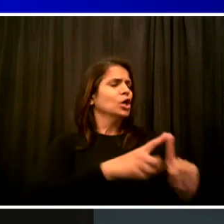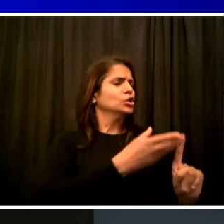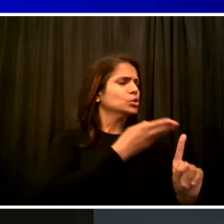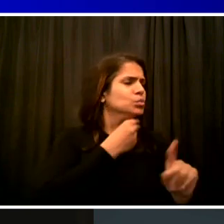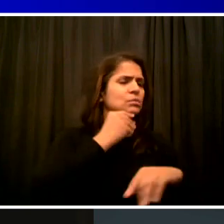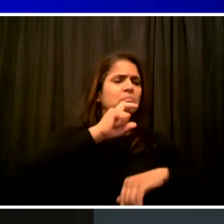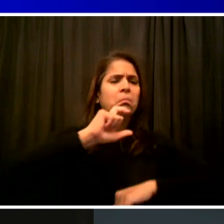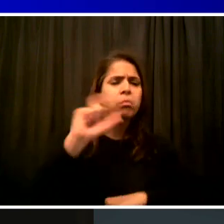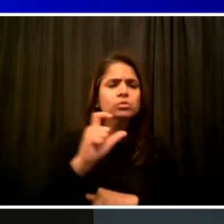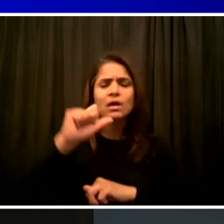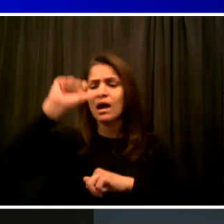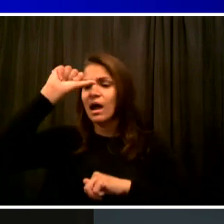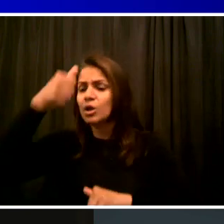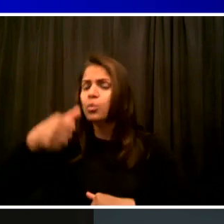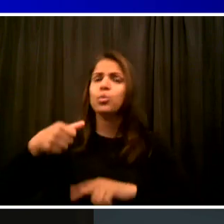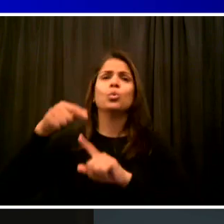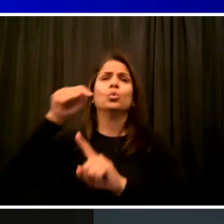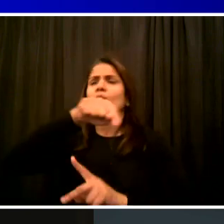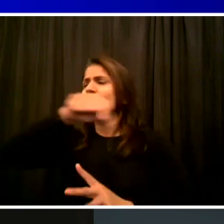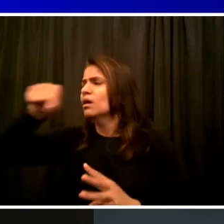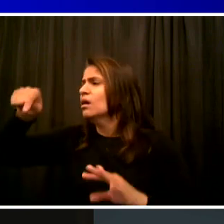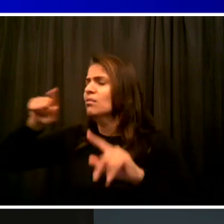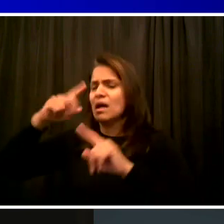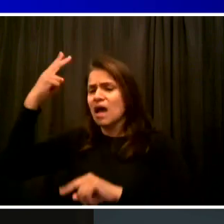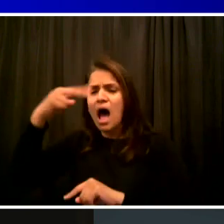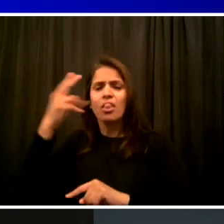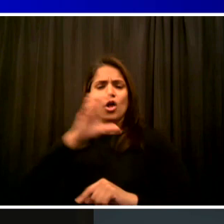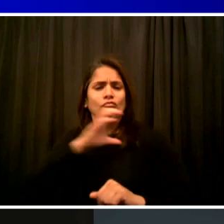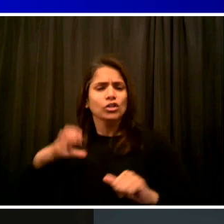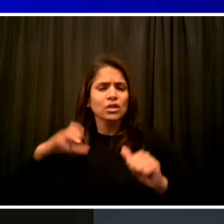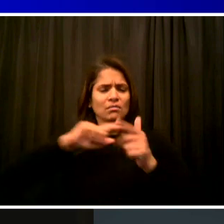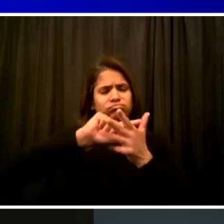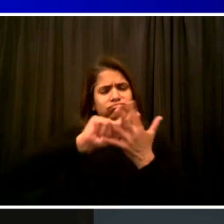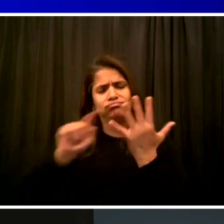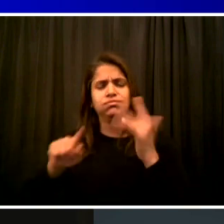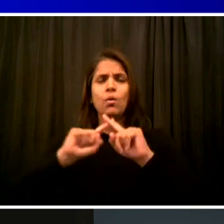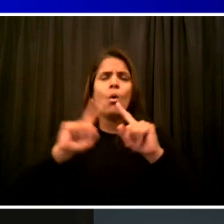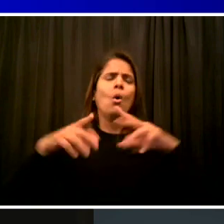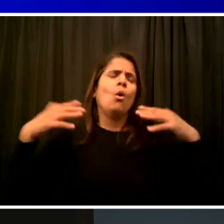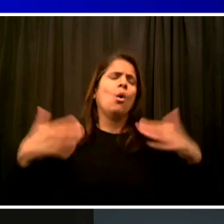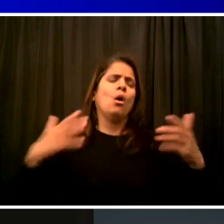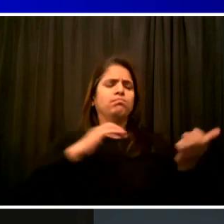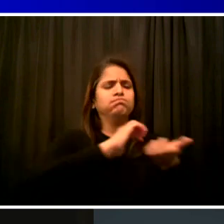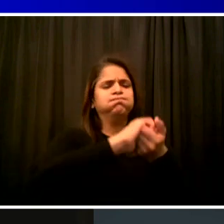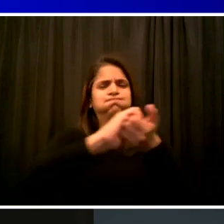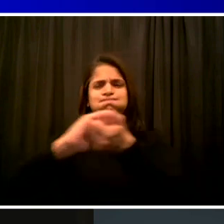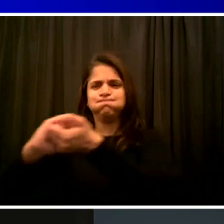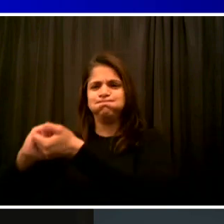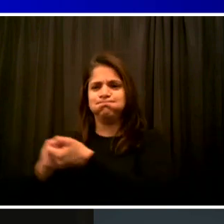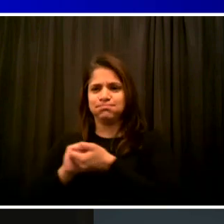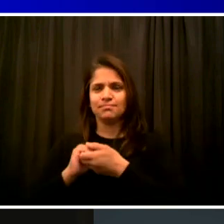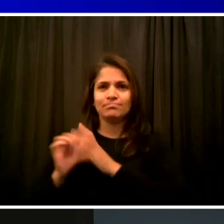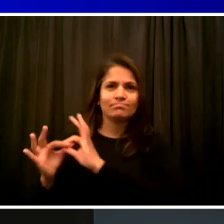SAID INCO MMON IT WON'T BE EASY. IT WILL BE PAINFUL IN MANY WAYS FOR PEOPLE NOT TOHA VE THEIR NORMAL FAITH